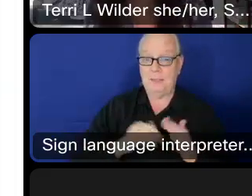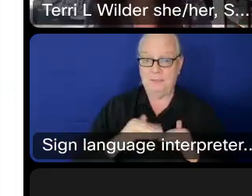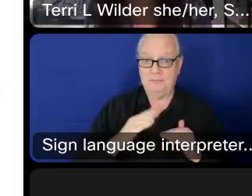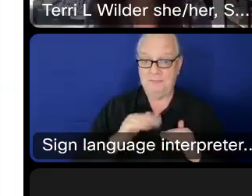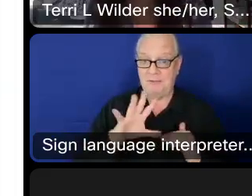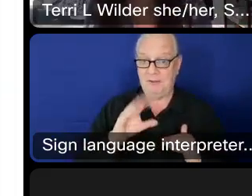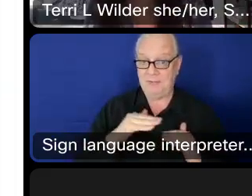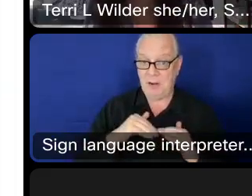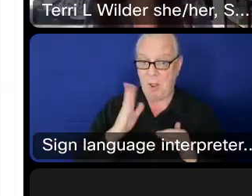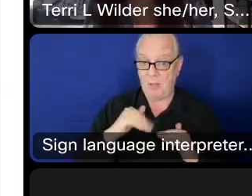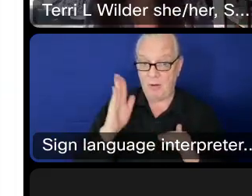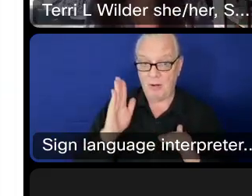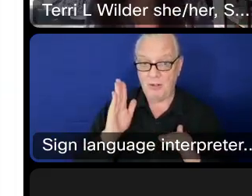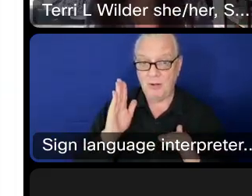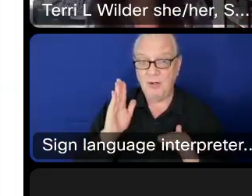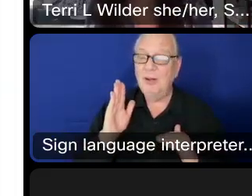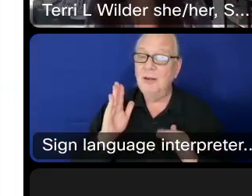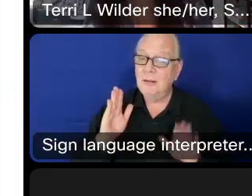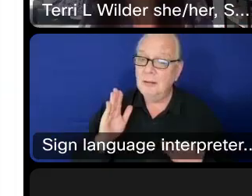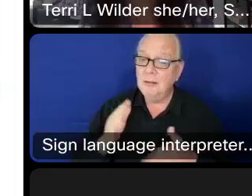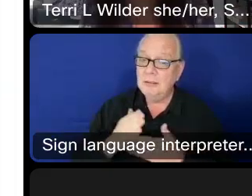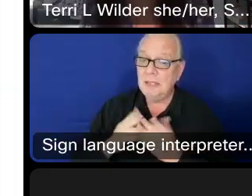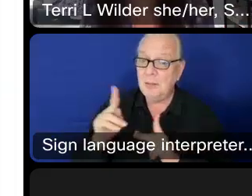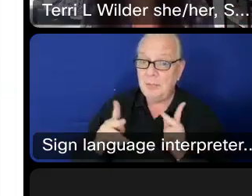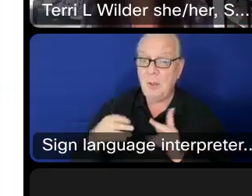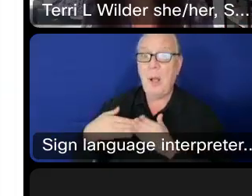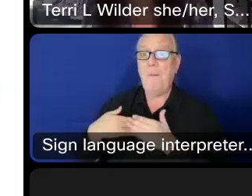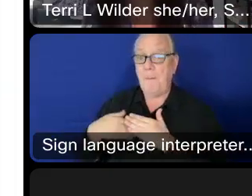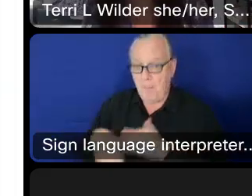referred to, but there are people who were born with HIV